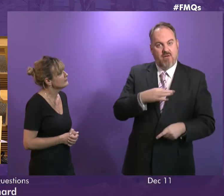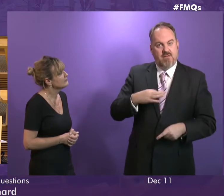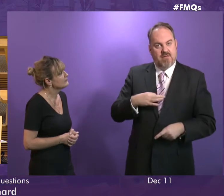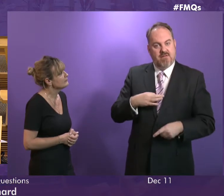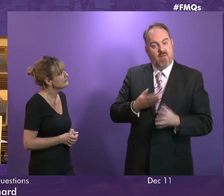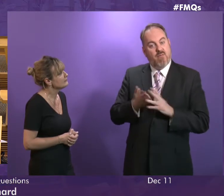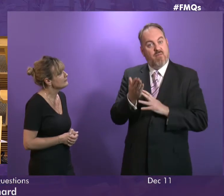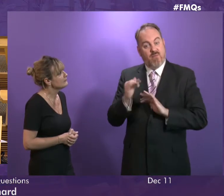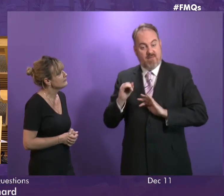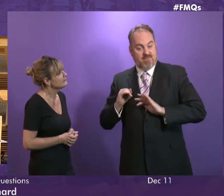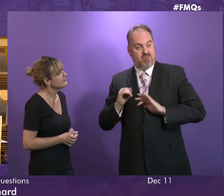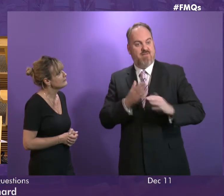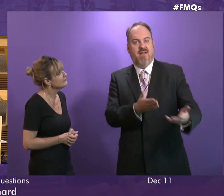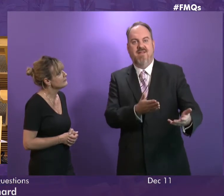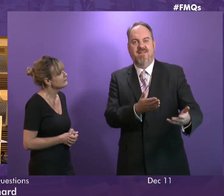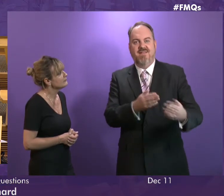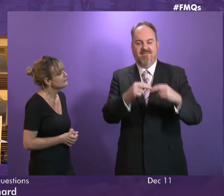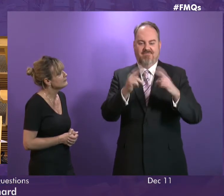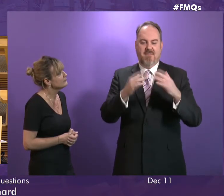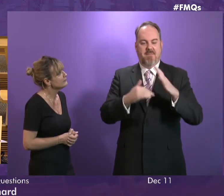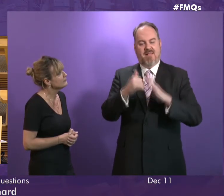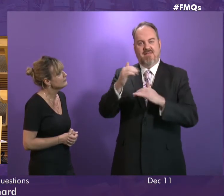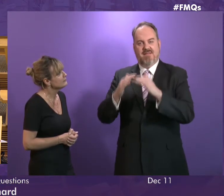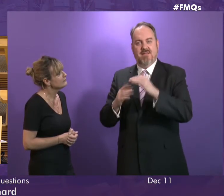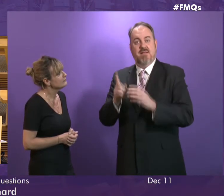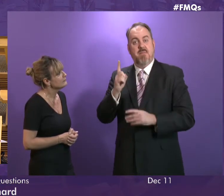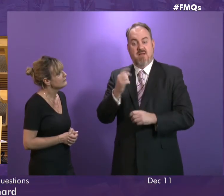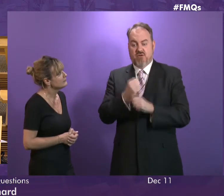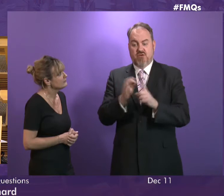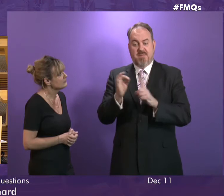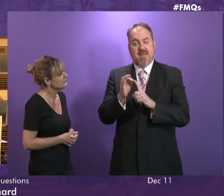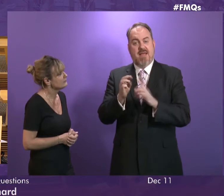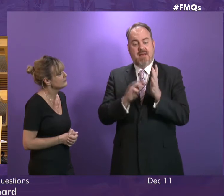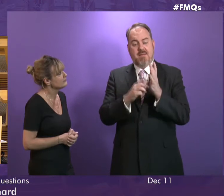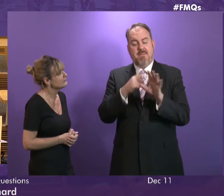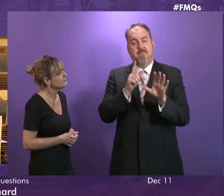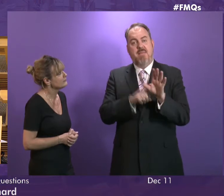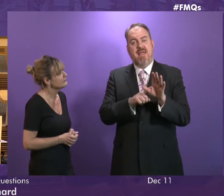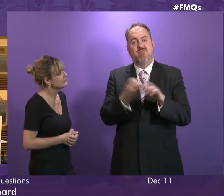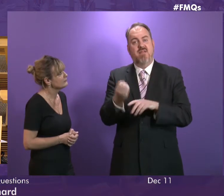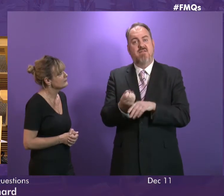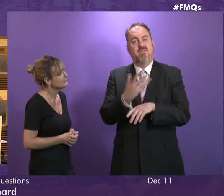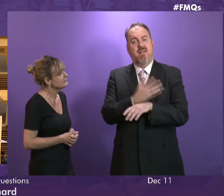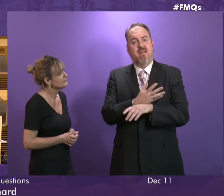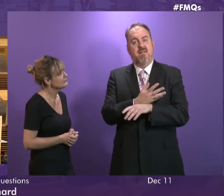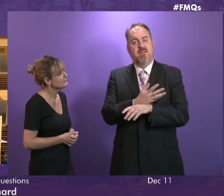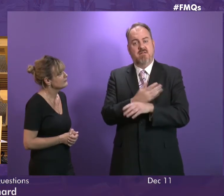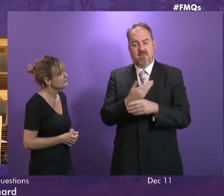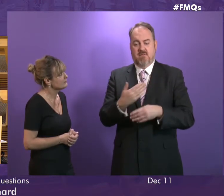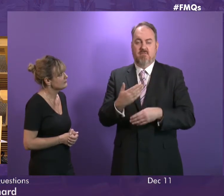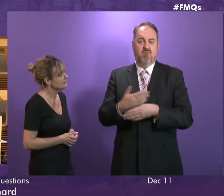However, last week, GPs from the Maryfield medical centre in Dundee contacted me. They